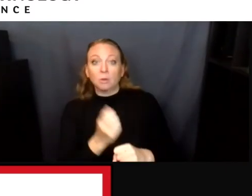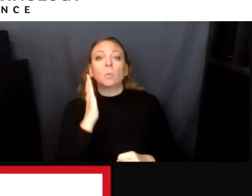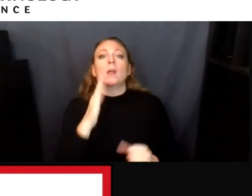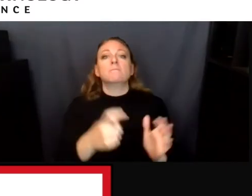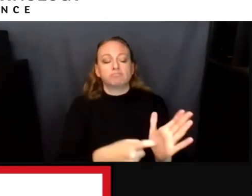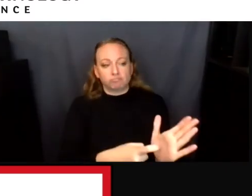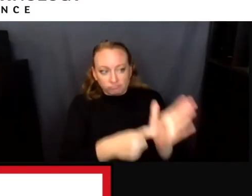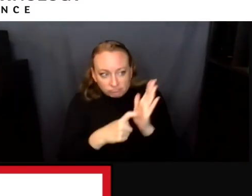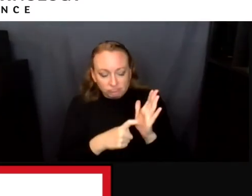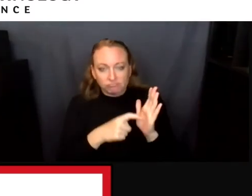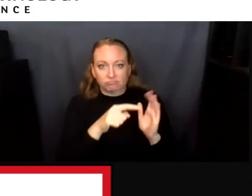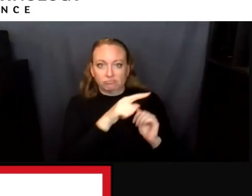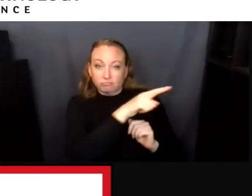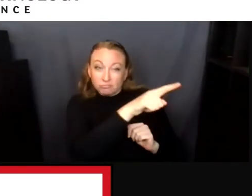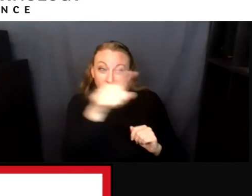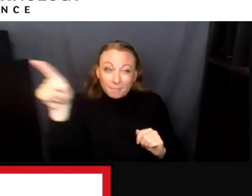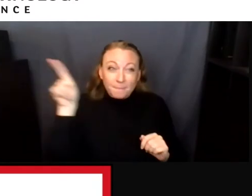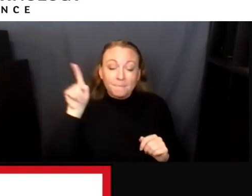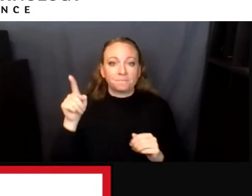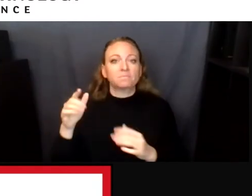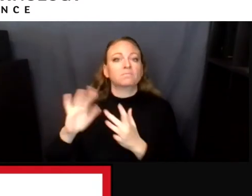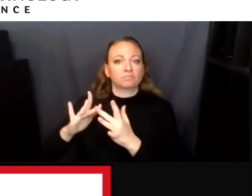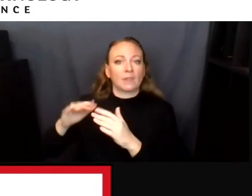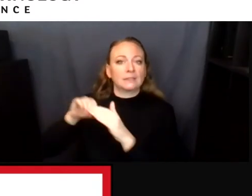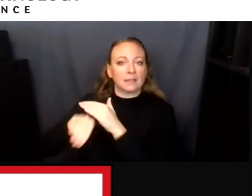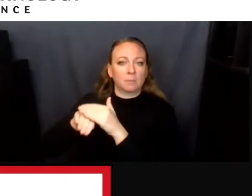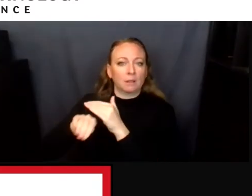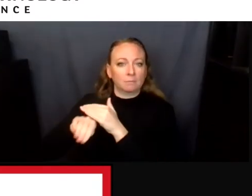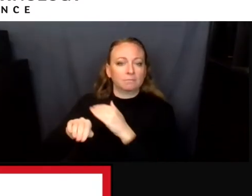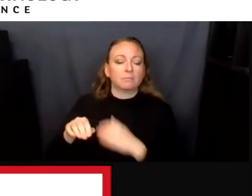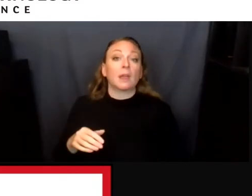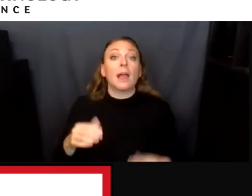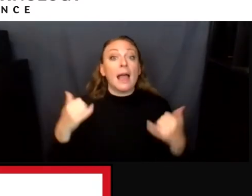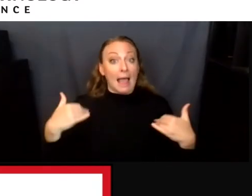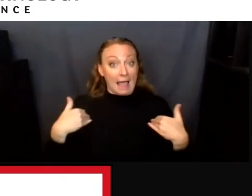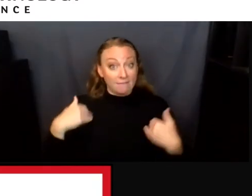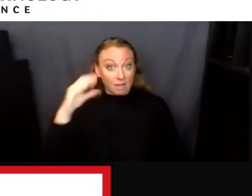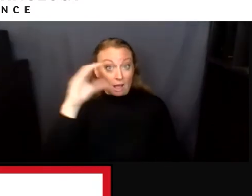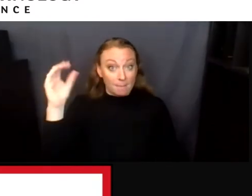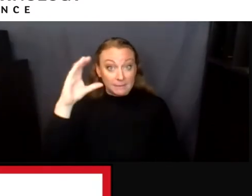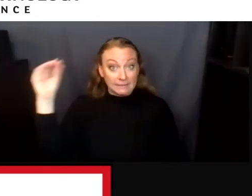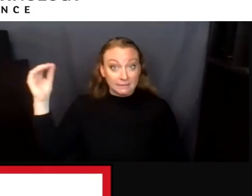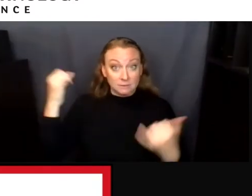and we'll start to make a difference. There are companies today that provide that help